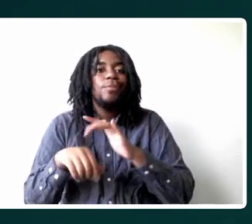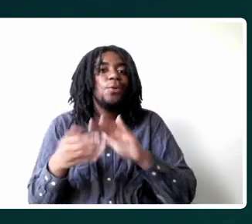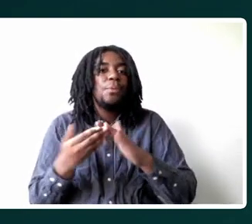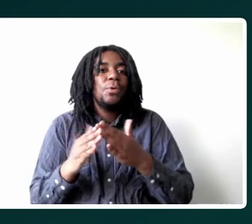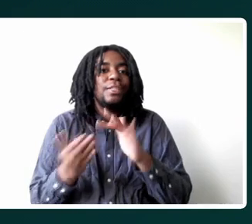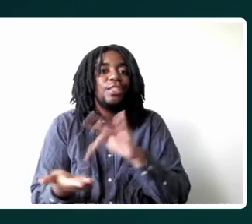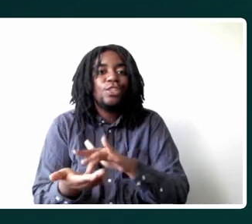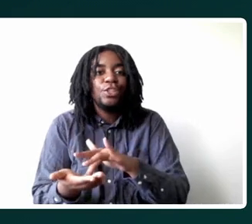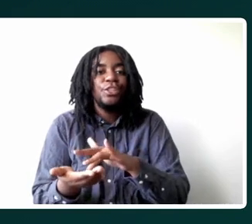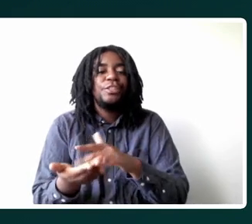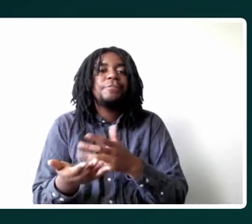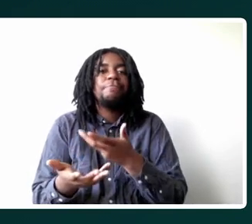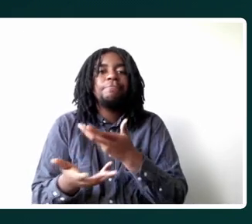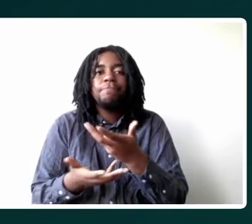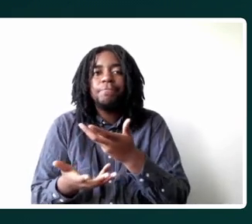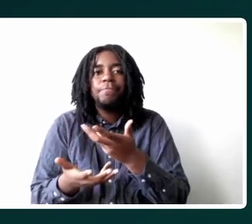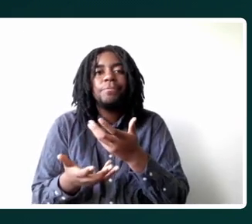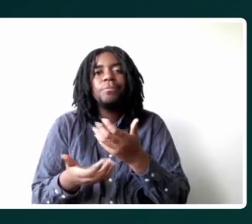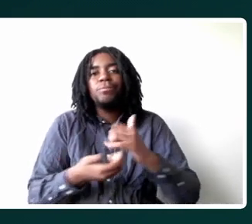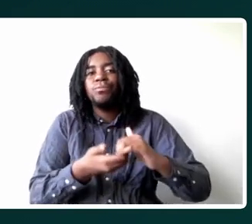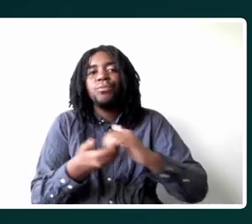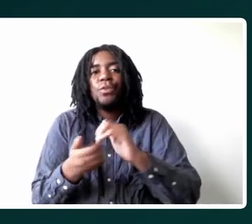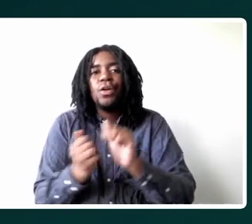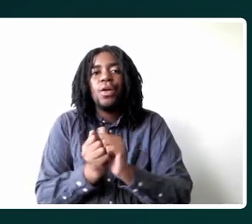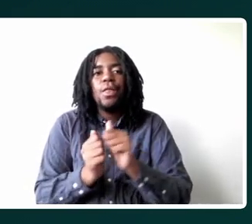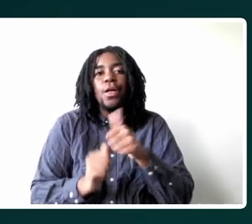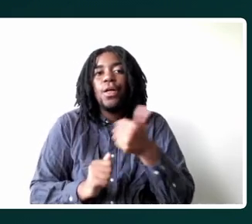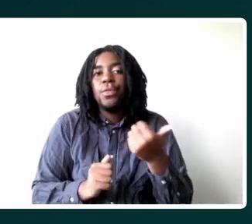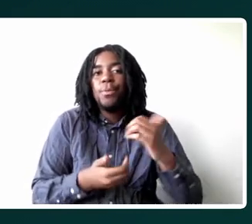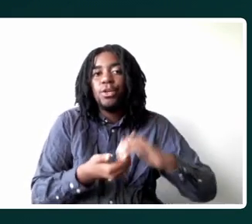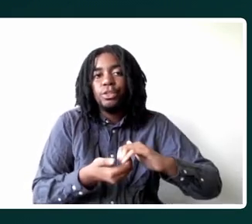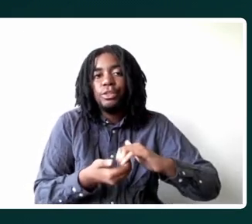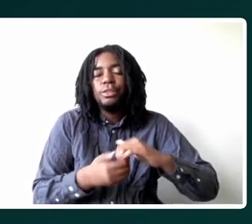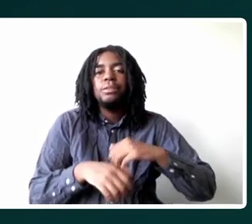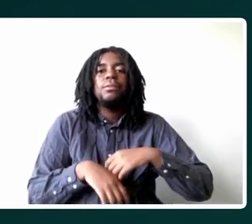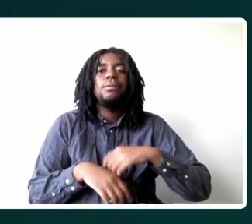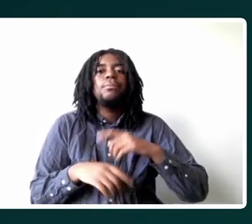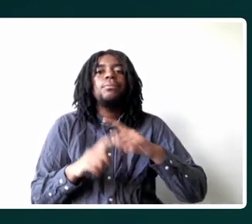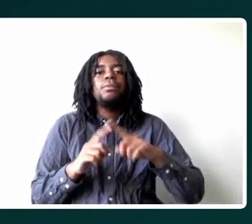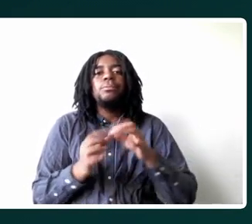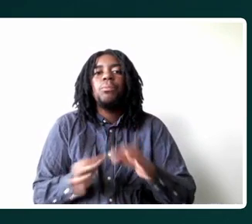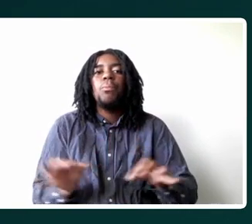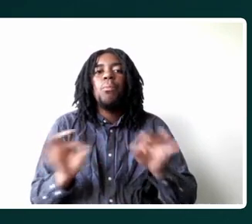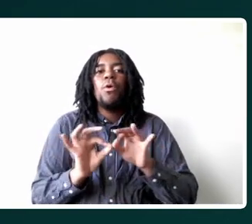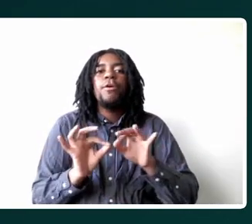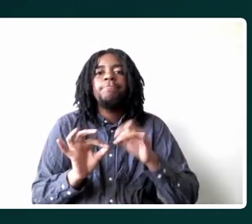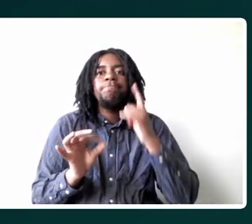center with other partners. But it is important to decide who your audience will be.